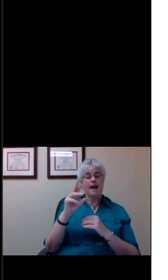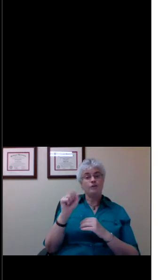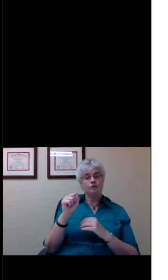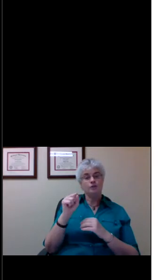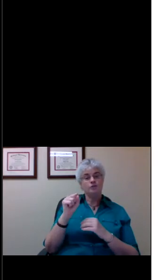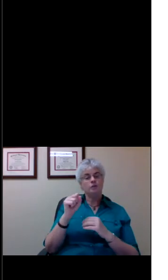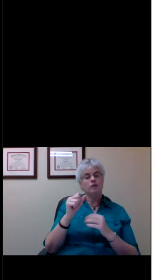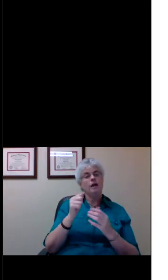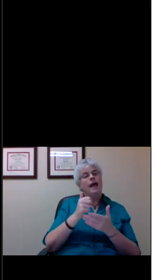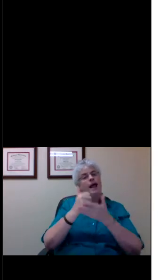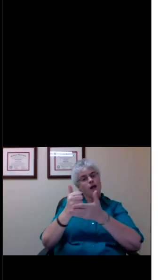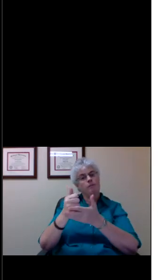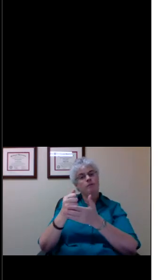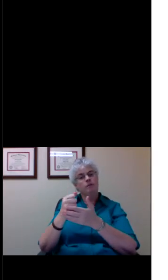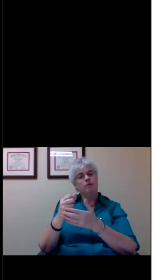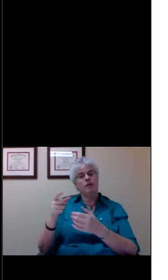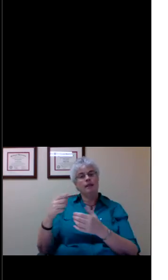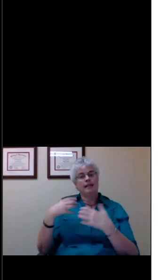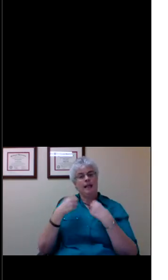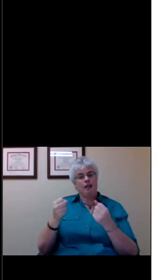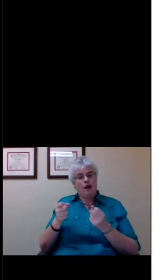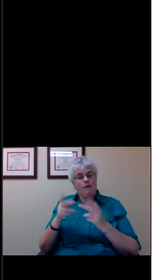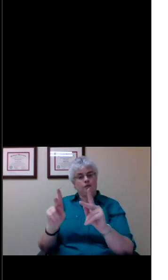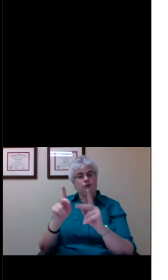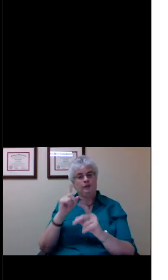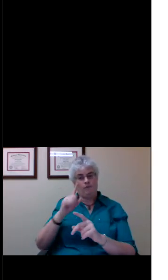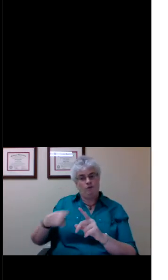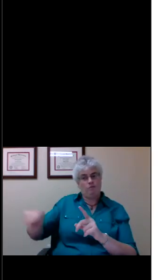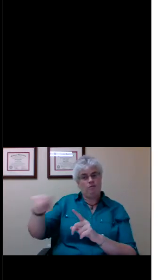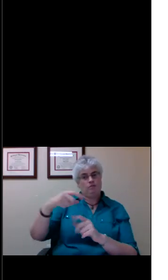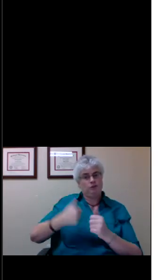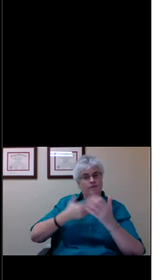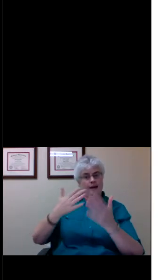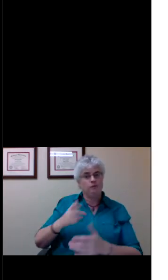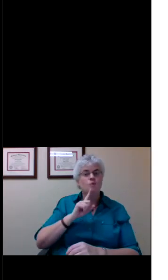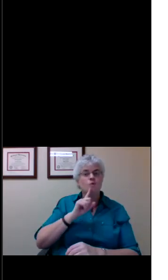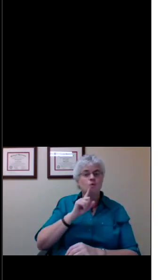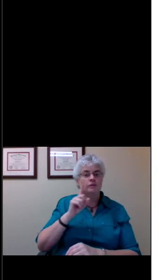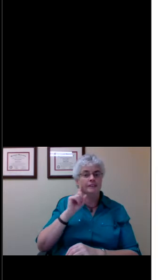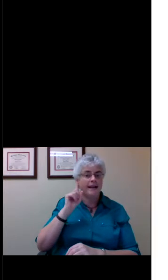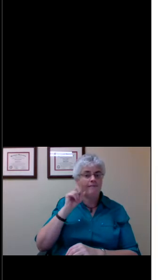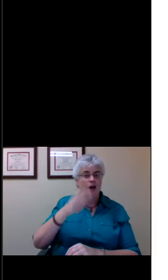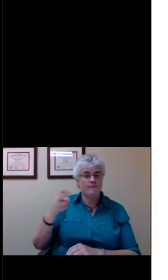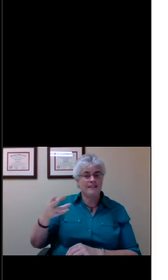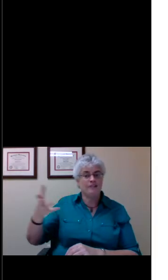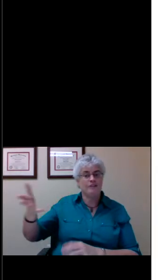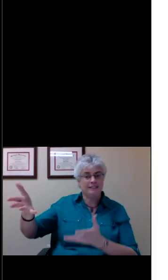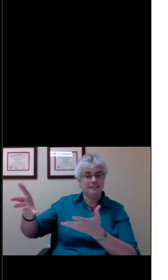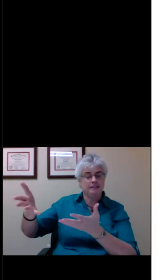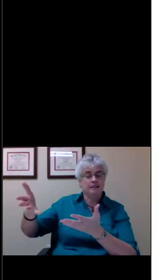different factors that can help the healing opportunity for a survivor who